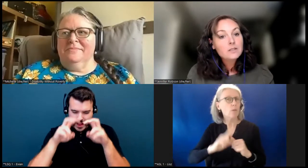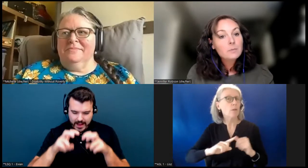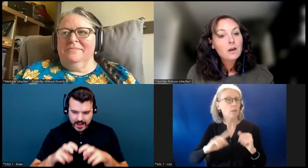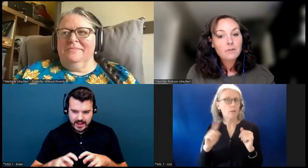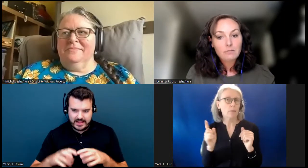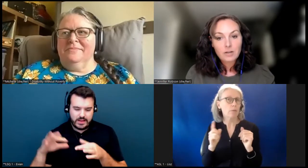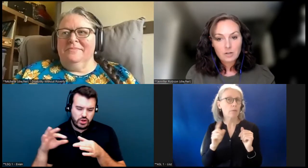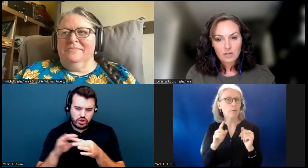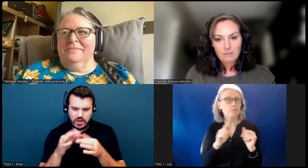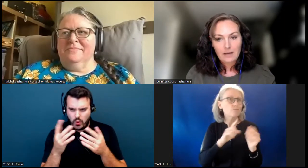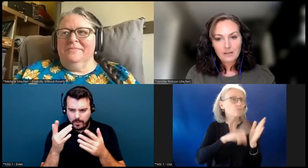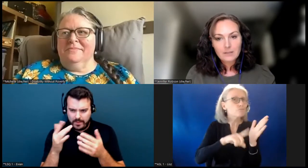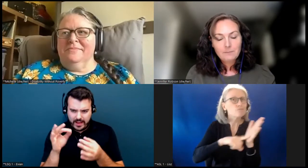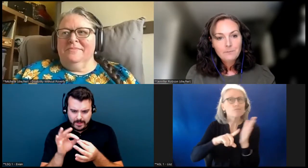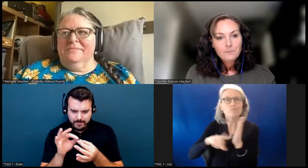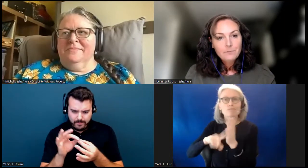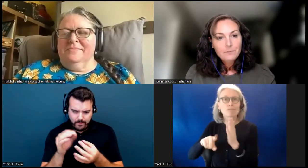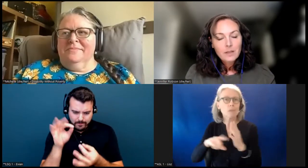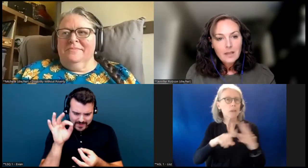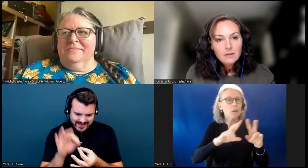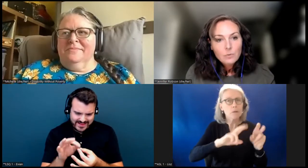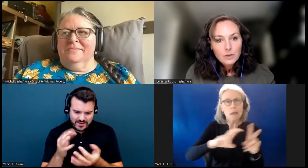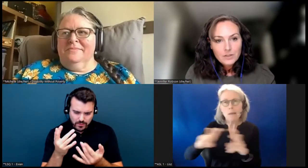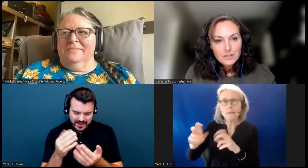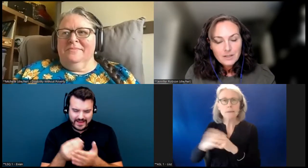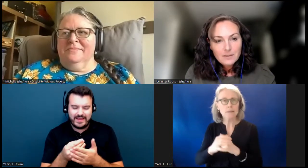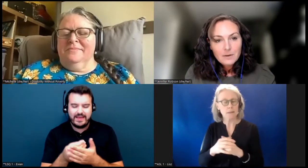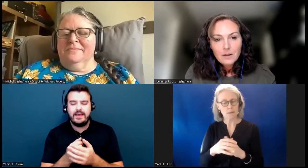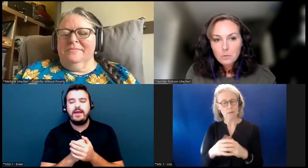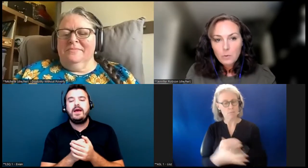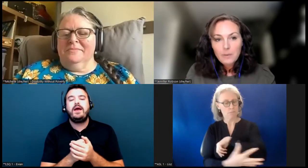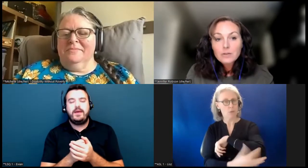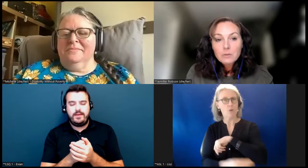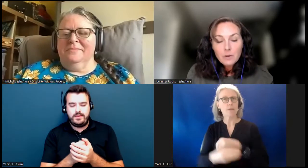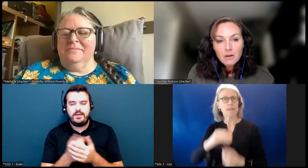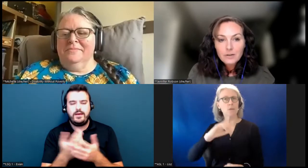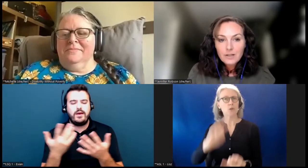THE POVERTY REDUCTION IMPACT. AGAIN, WE ALSO NEED TO THINK ABOUT HOW WE MEASURE POVERTY